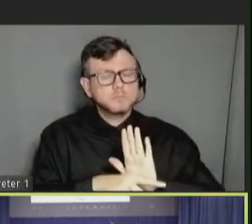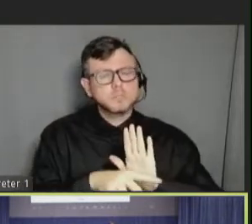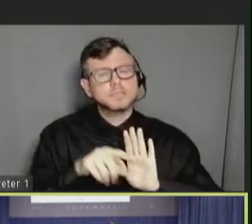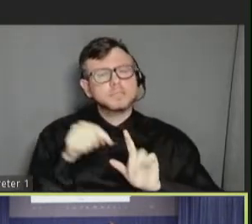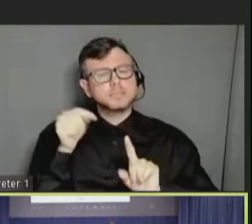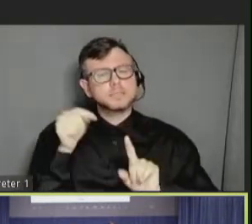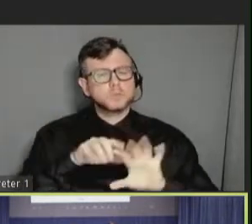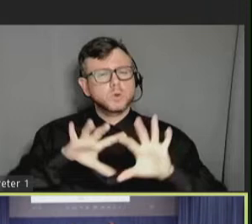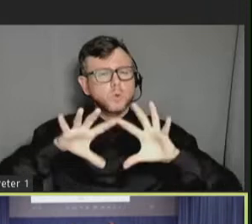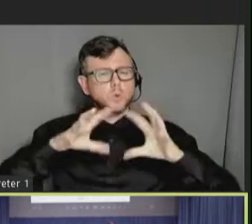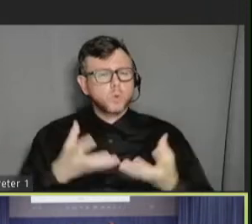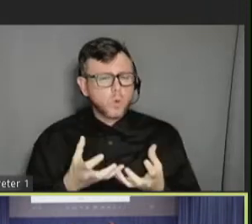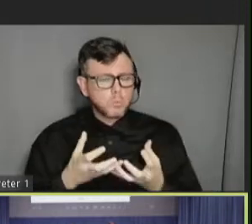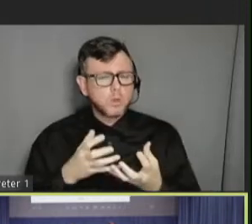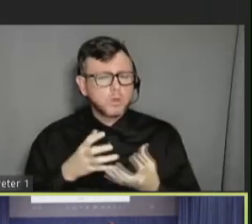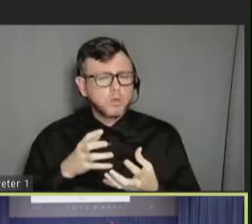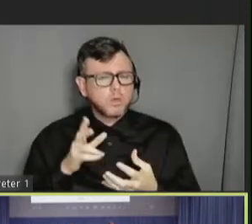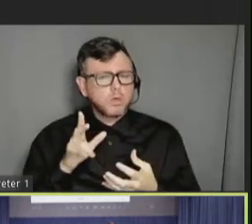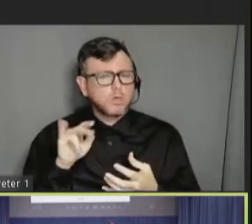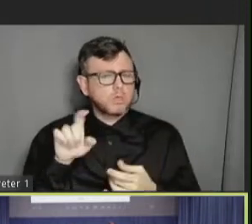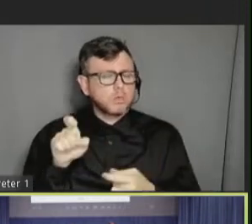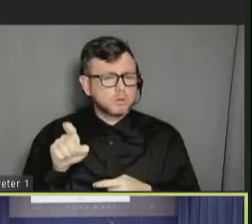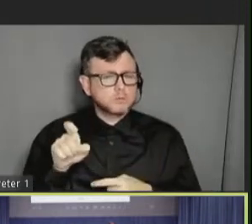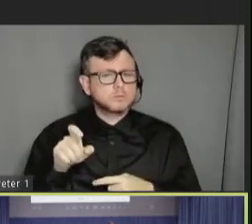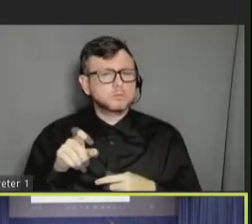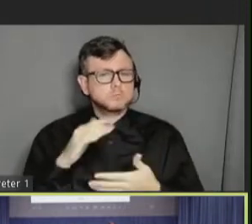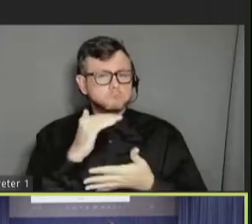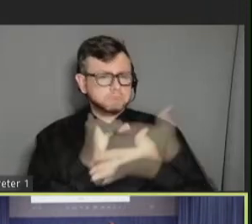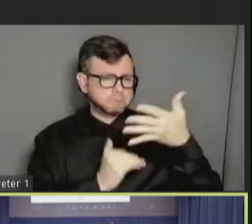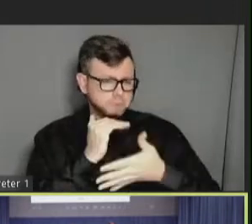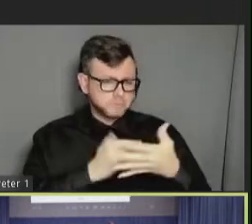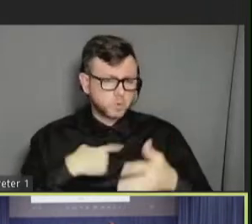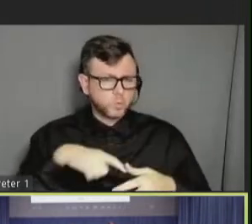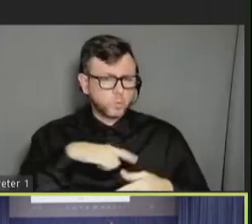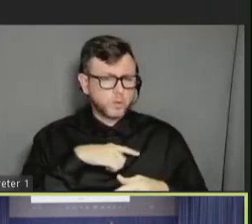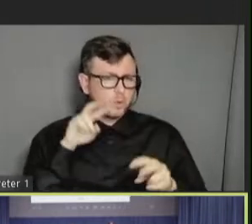where we are considering other countries, and so we took a national approach. We also know